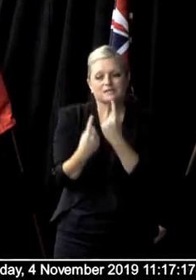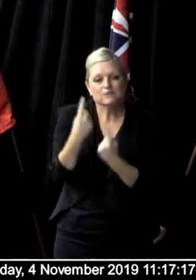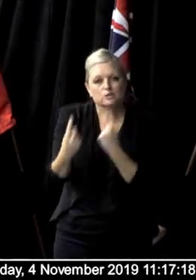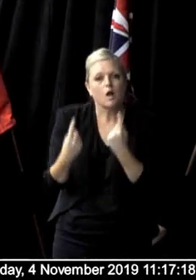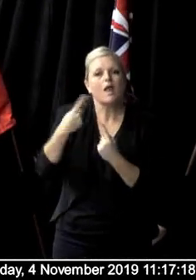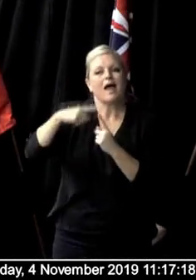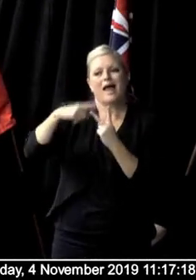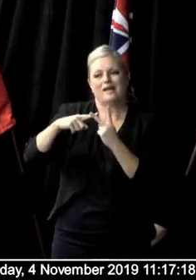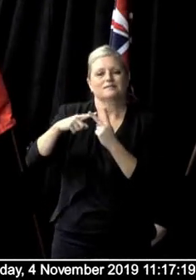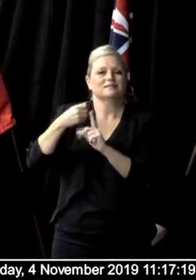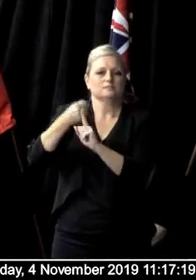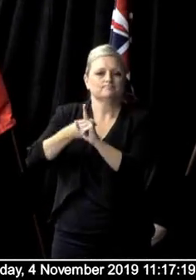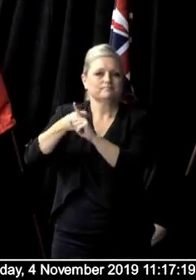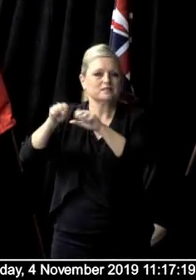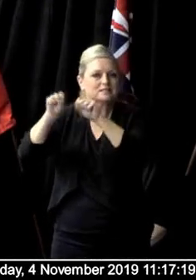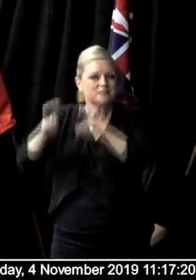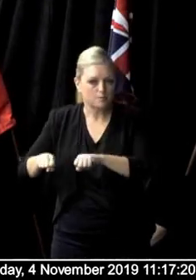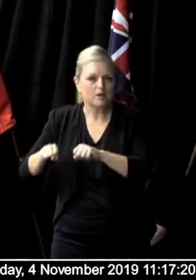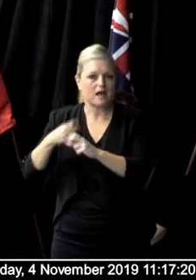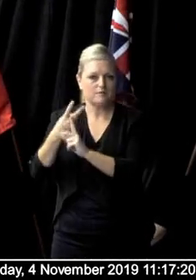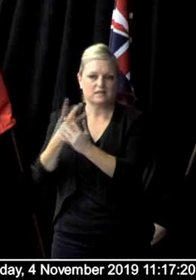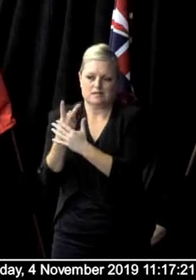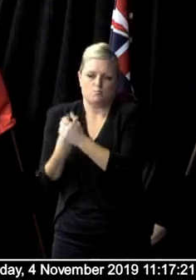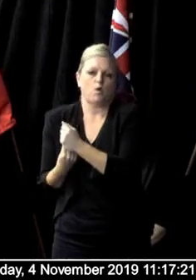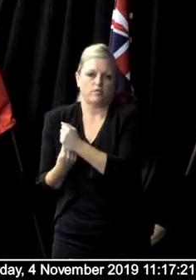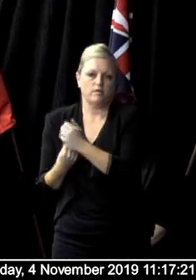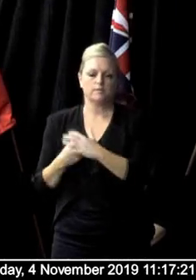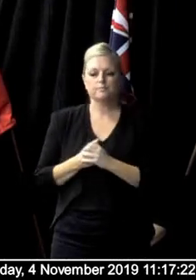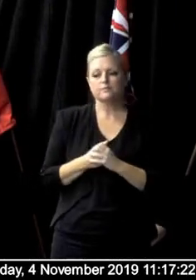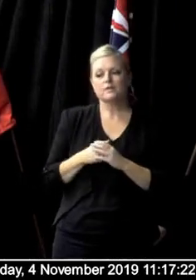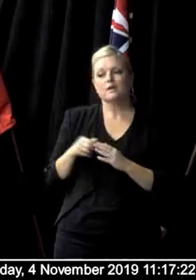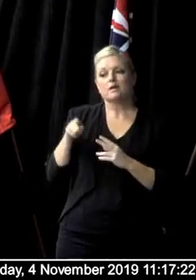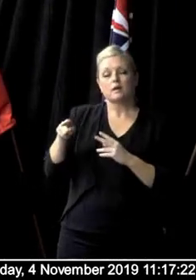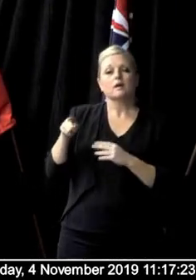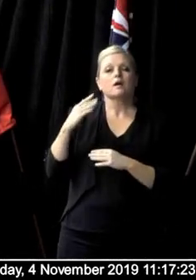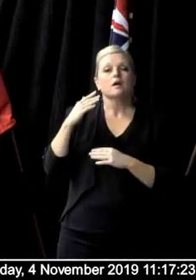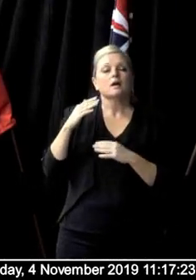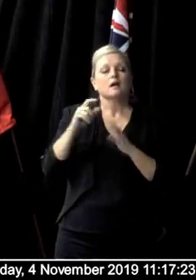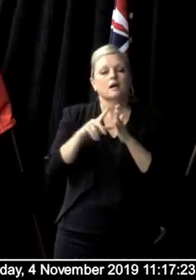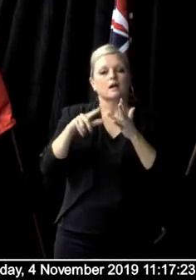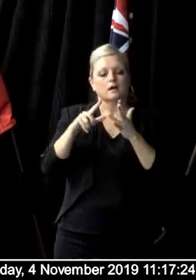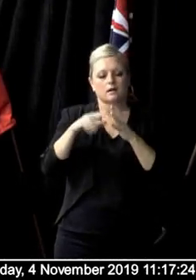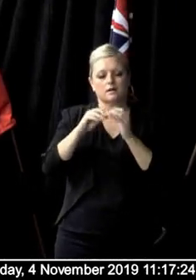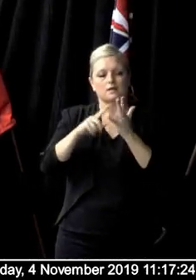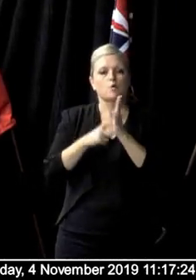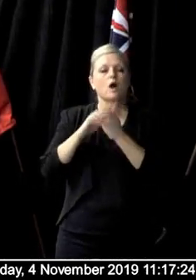to assist people with a disability. Mrs Wilson is also the Secretary of IANQ’s Management Committee and the Deputy Chair